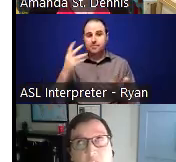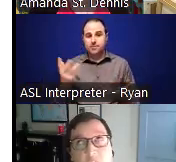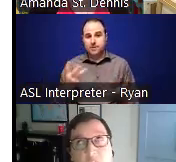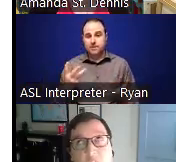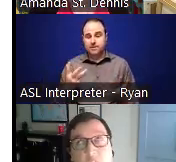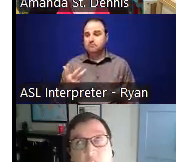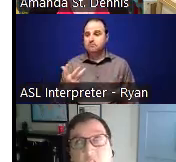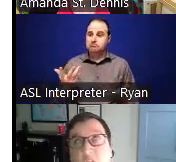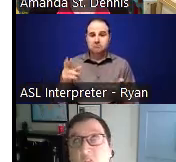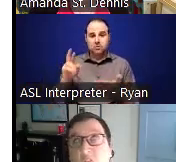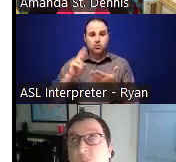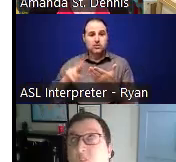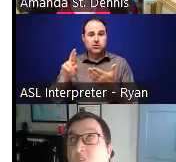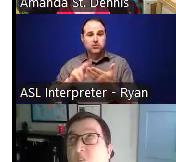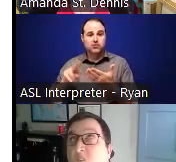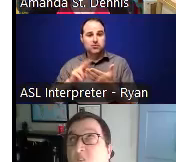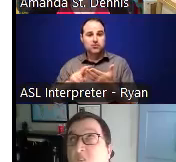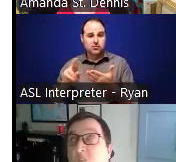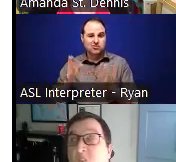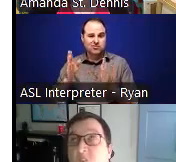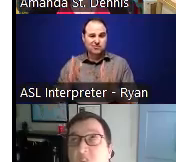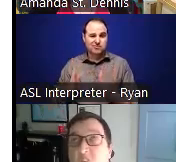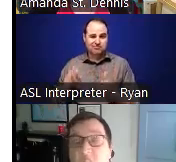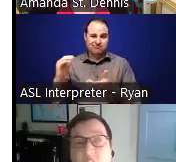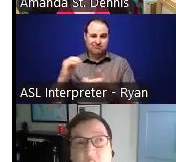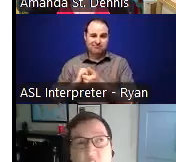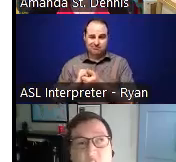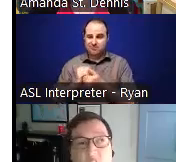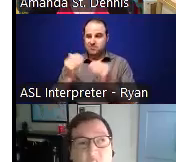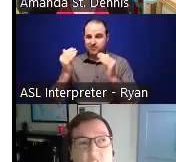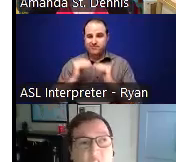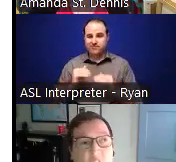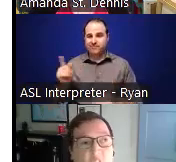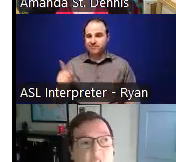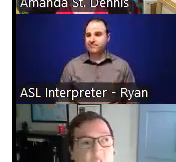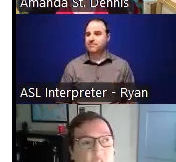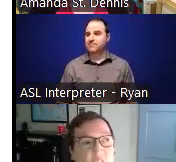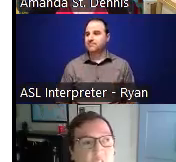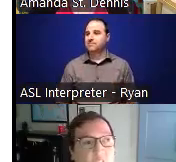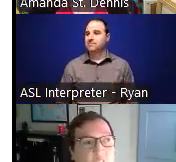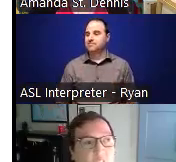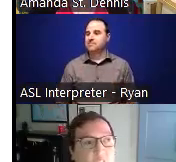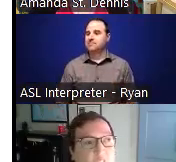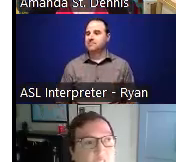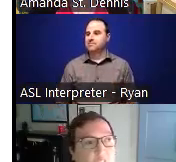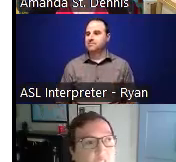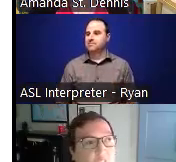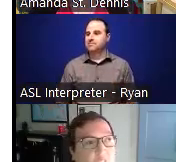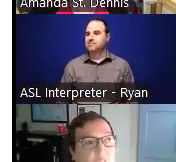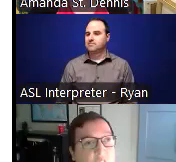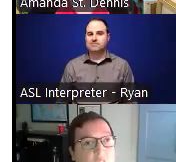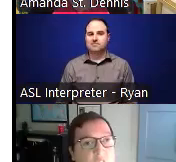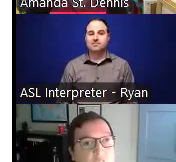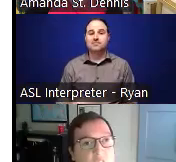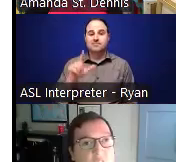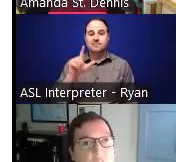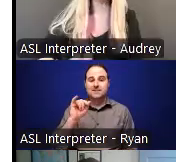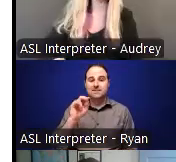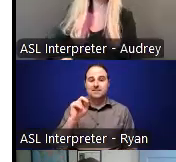a researcher in partnerships. So next slide. Linda Nguyen: Thank you, Amanda. And as a